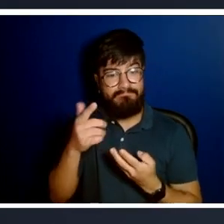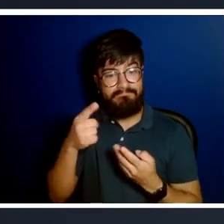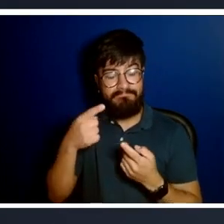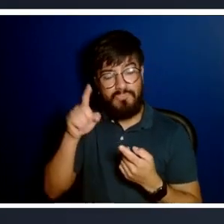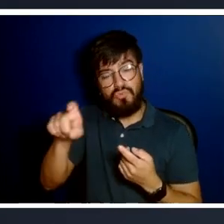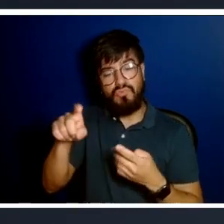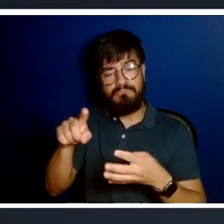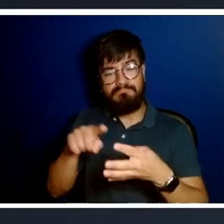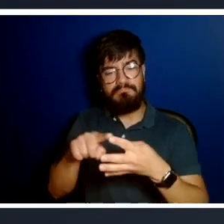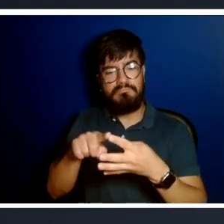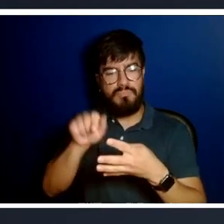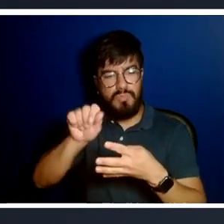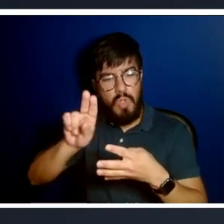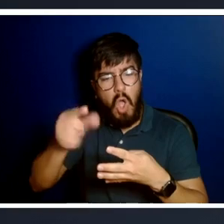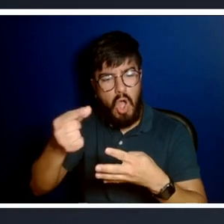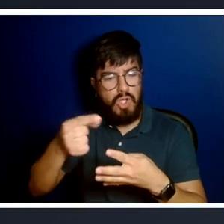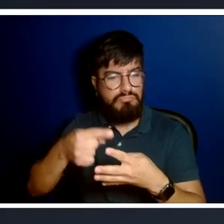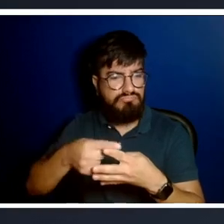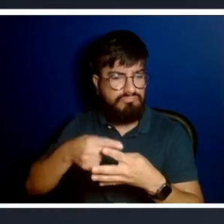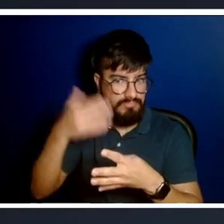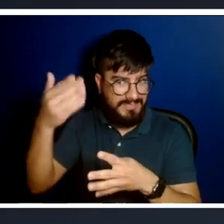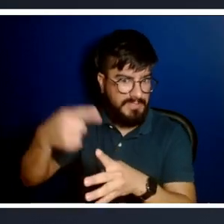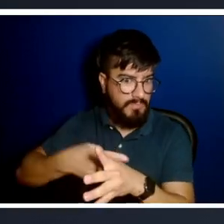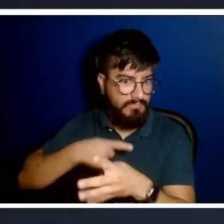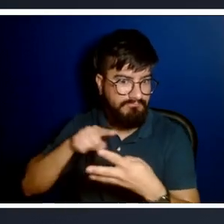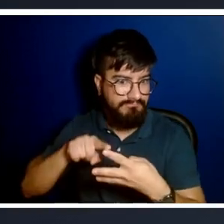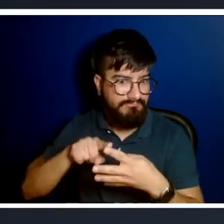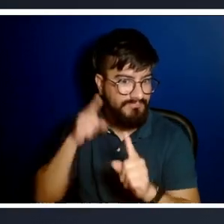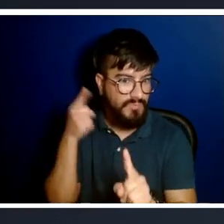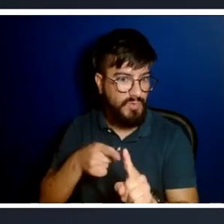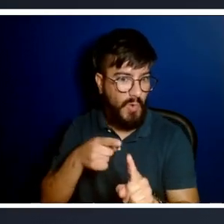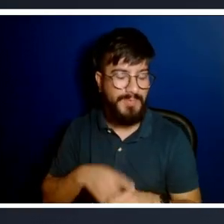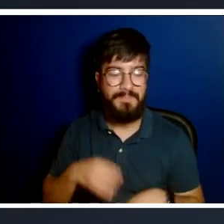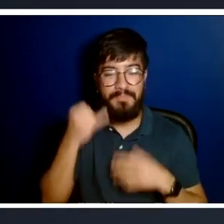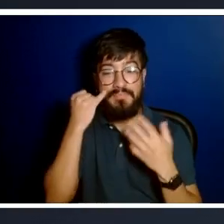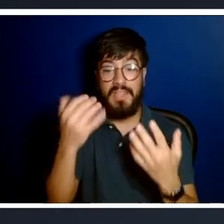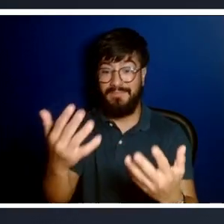But the goal is beginning of August and if you want to be amongst the first to here, if you go to